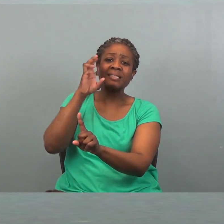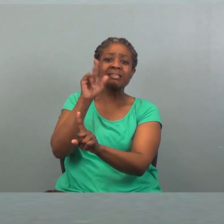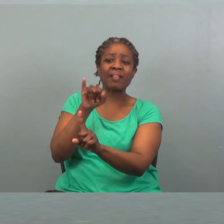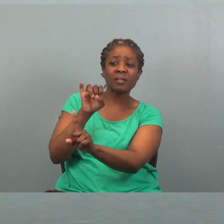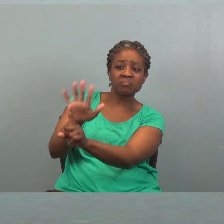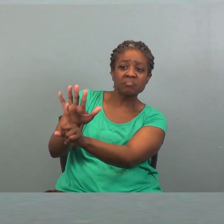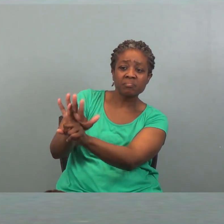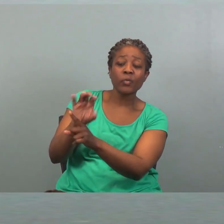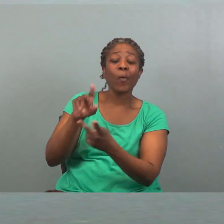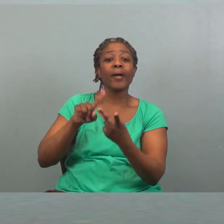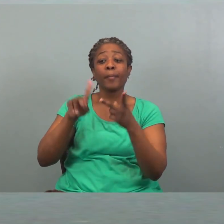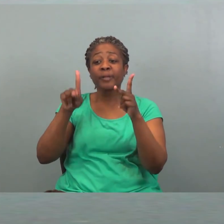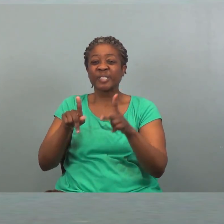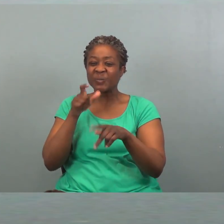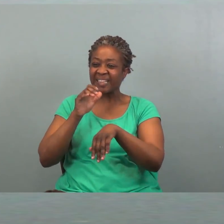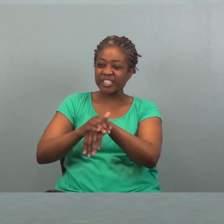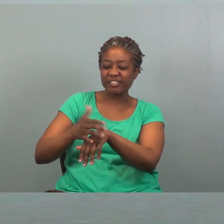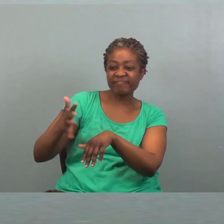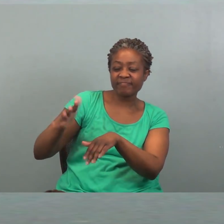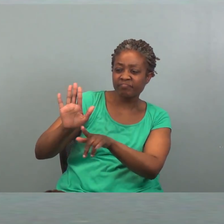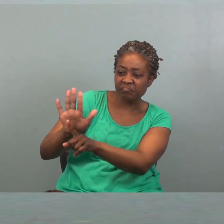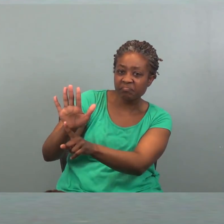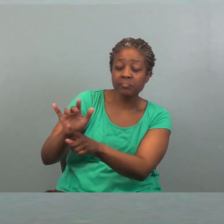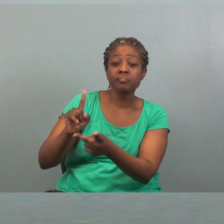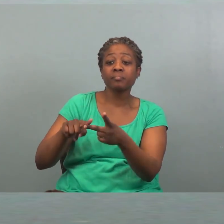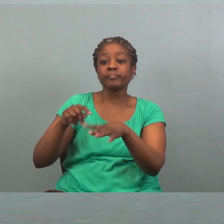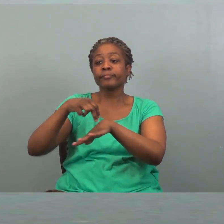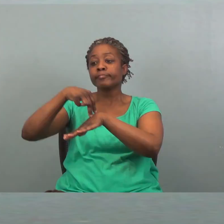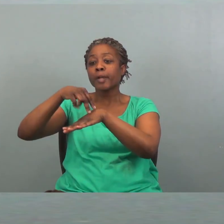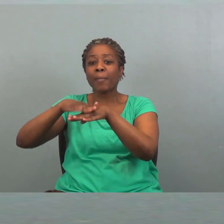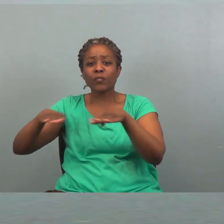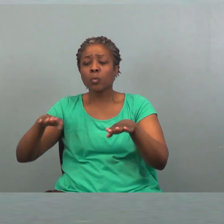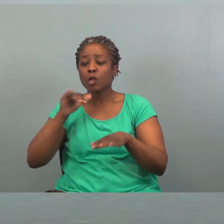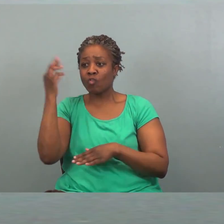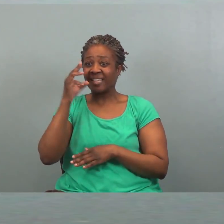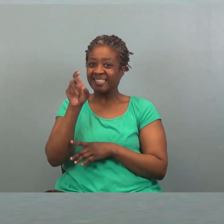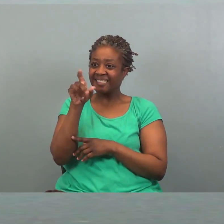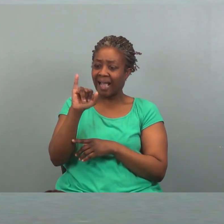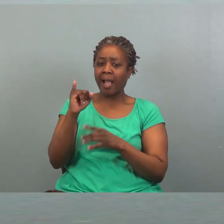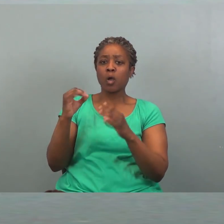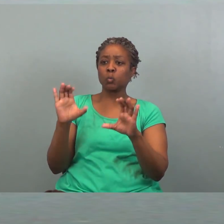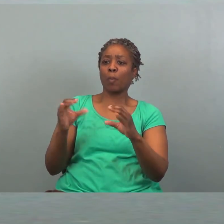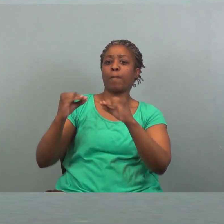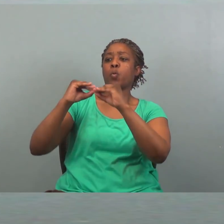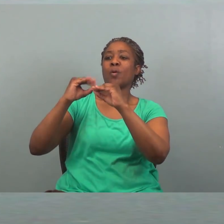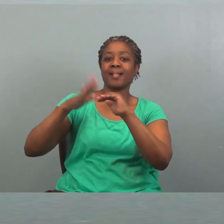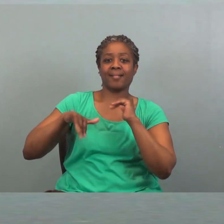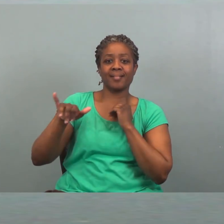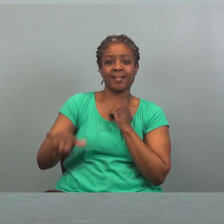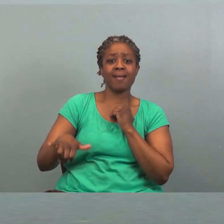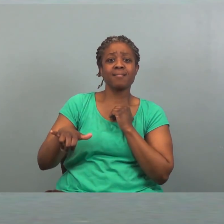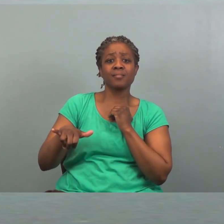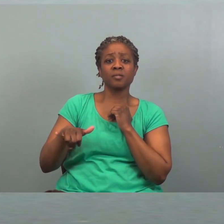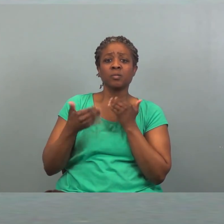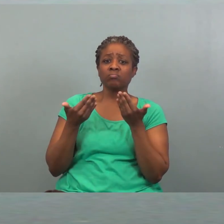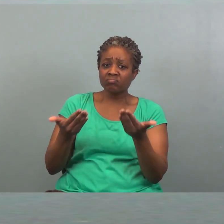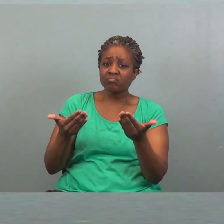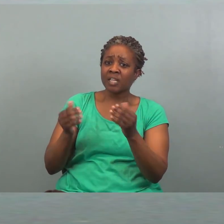CDIs are DeafBlind people, those with limited English proficiency, or that they only do platform interpreting. Deaf and hard of hearing people don't realize that CDIs work in settings other than those. Feel free to enlighten